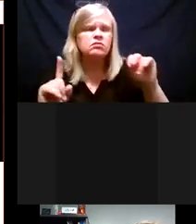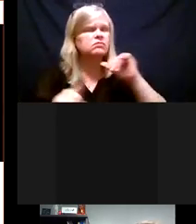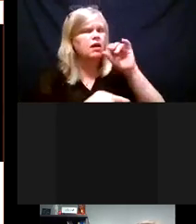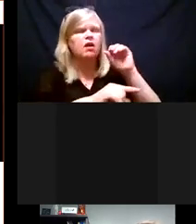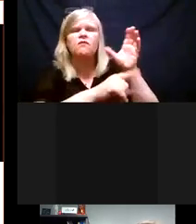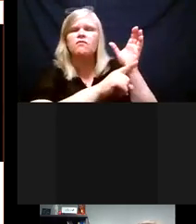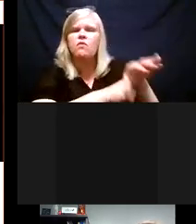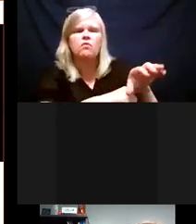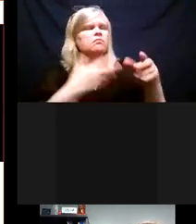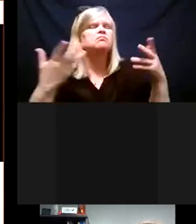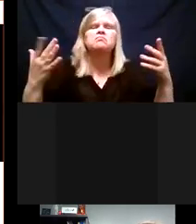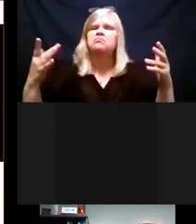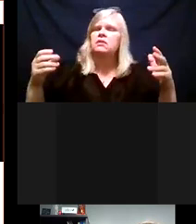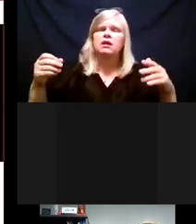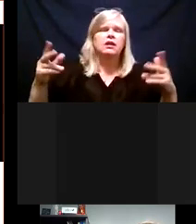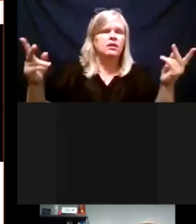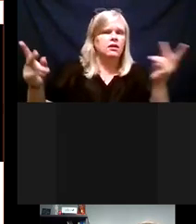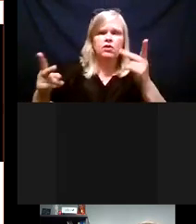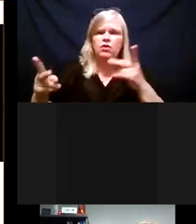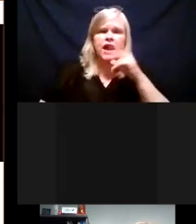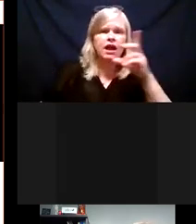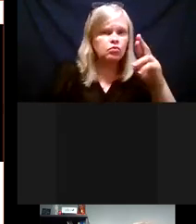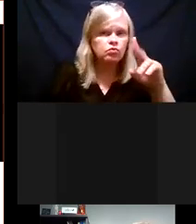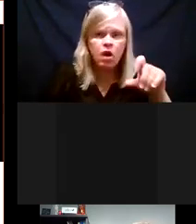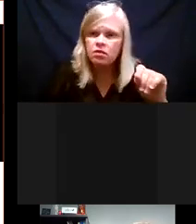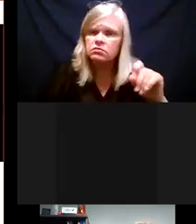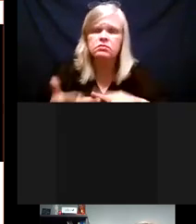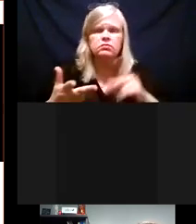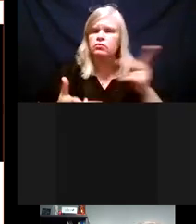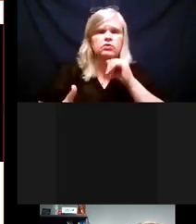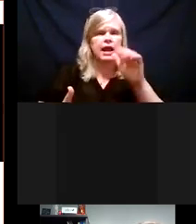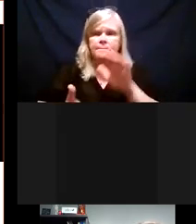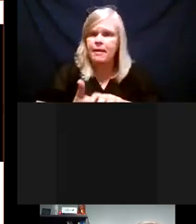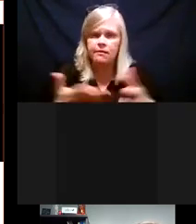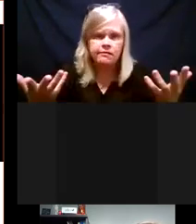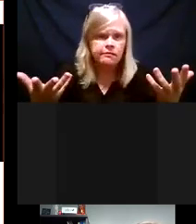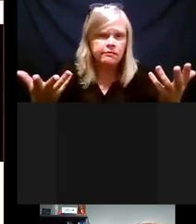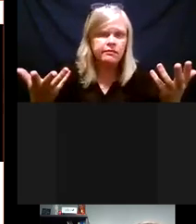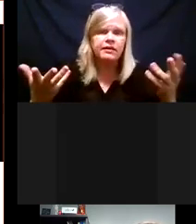TO HAVE SEX. UNDER IOWA LAW JORDAN HAS